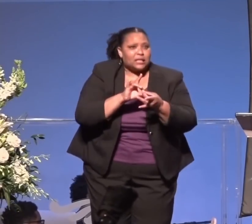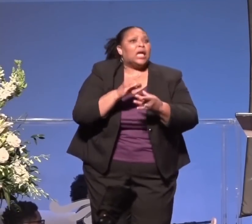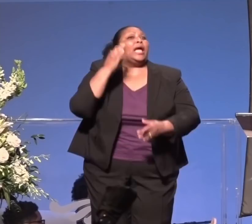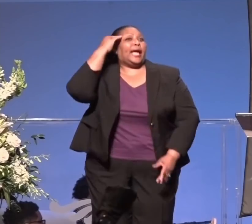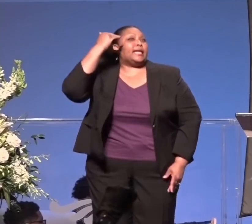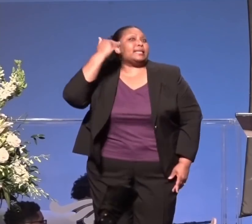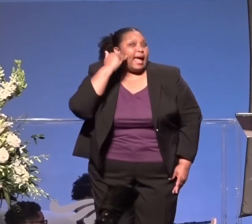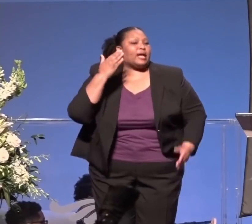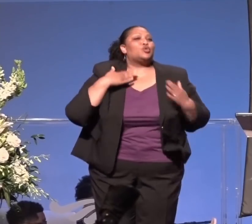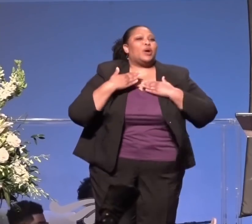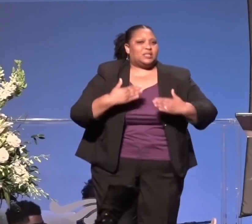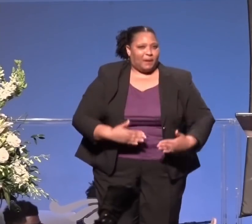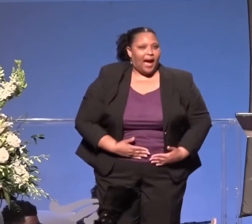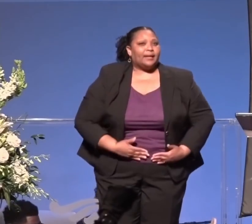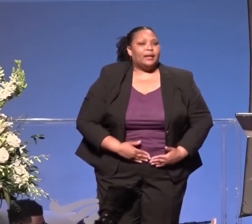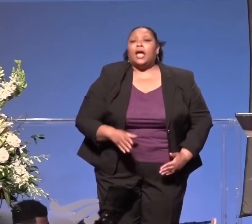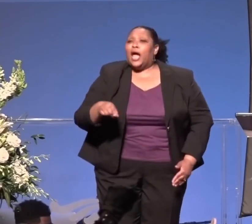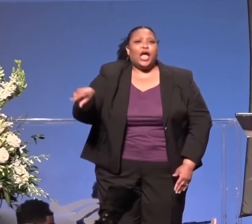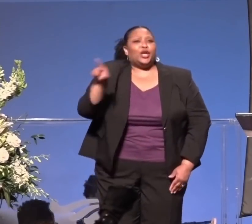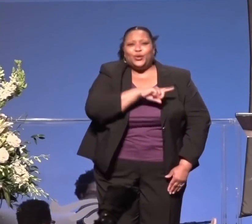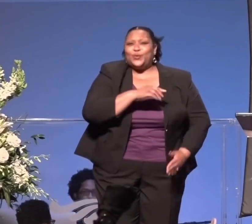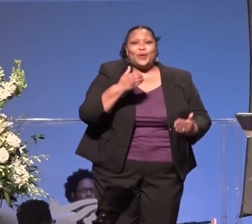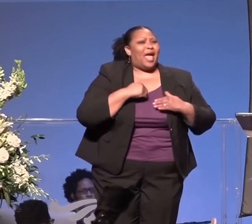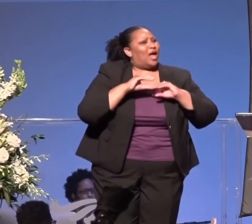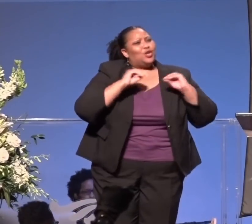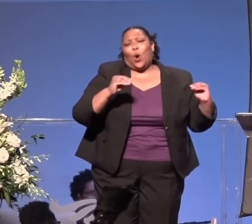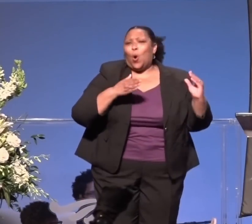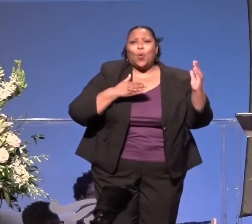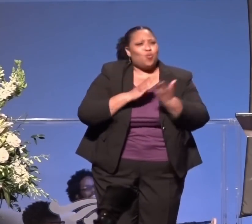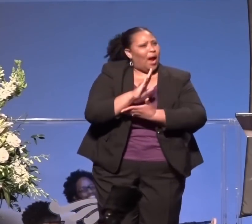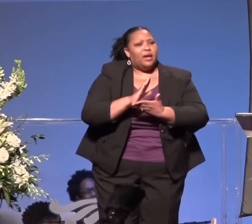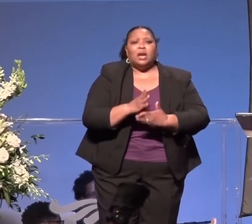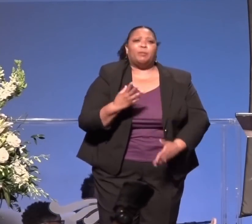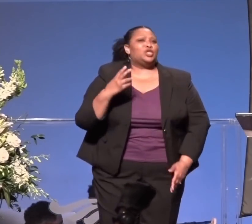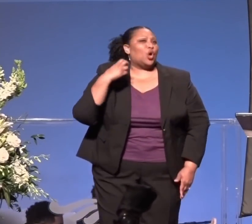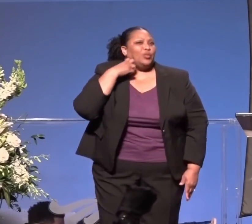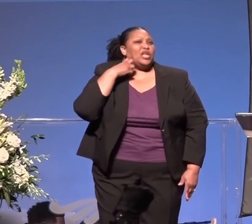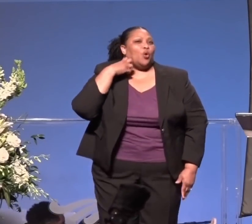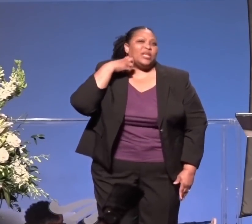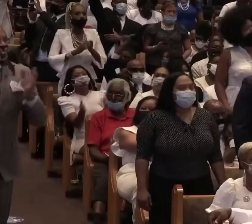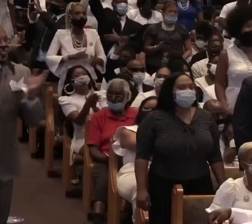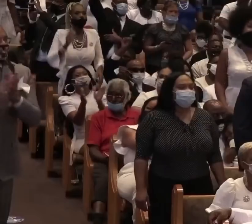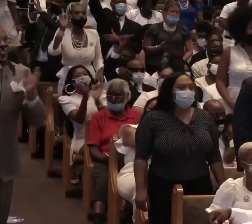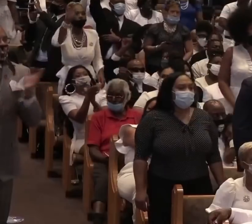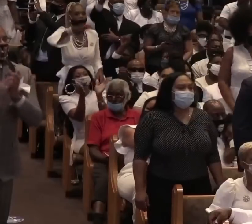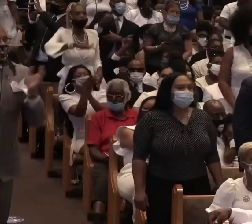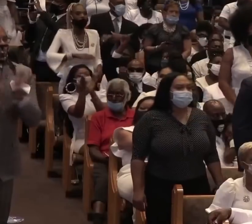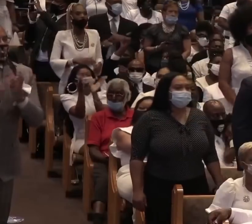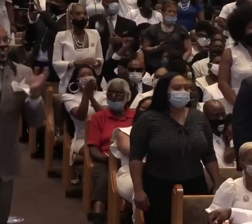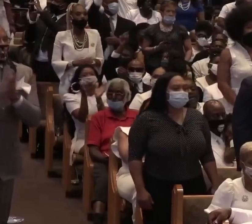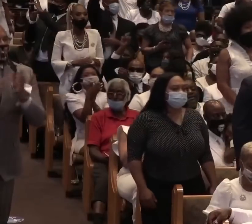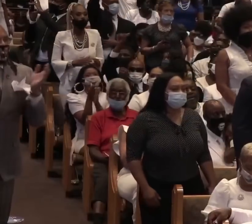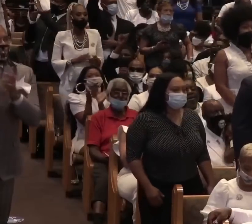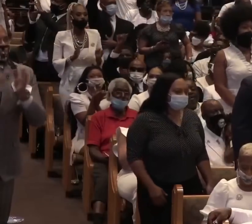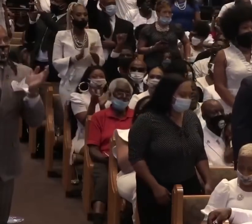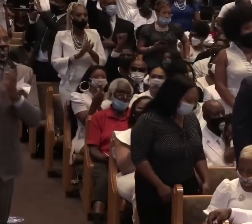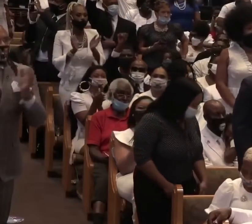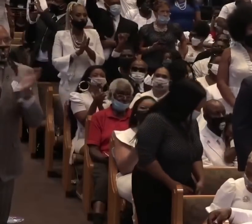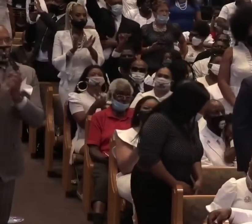DIDN’T MEAN NOTHING. BUT GOD MADE HIS NECK TO CONNECT HIS HEAD TO HIS BODY AND YOU HAVE NO RIGHT TO PUT YOUR KNEE